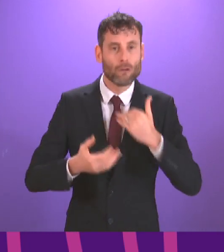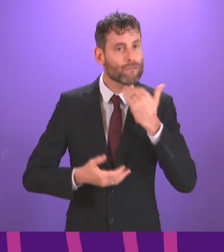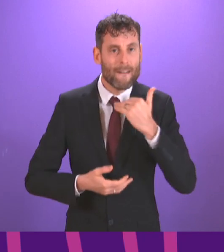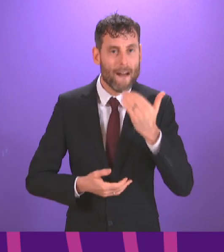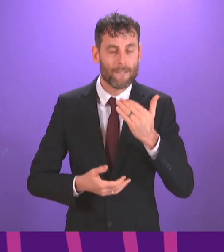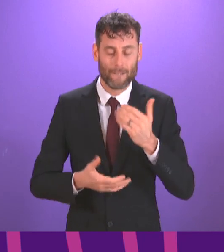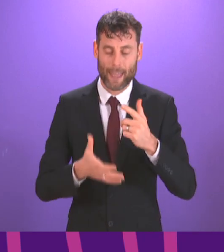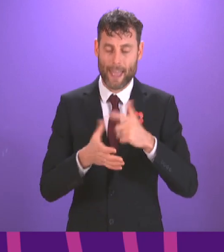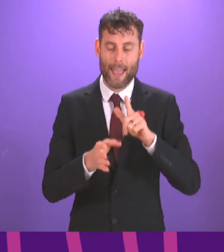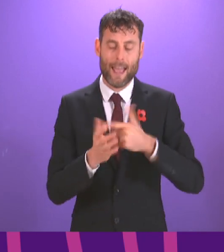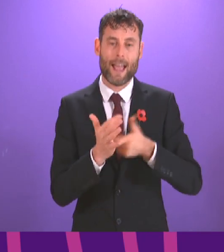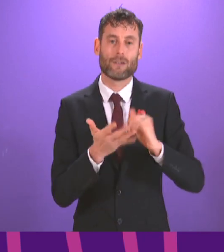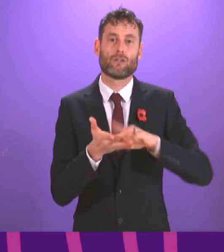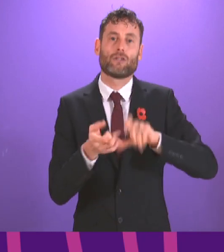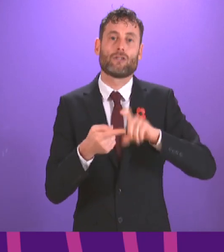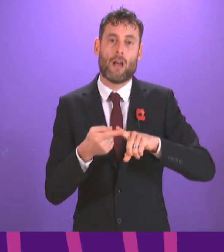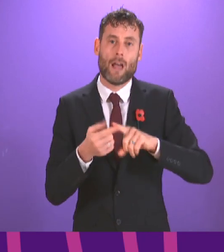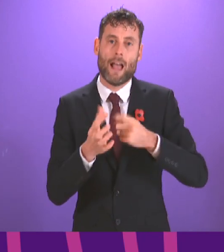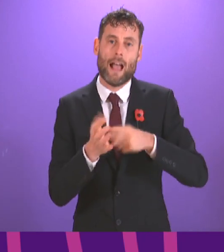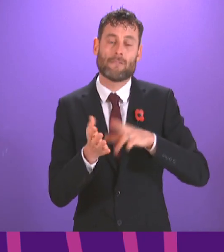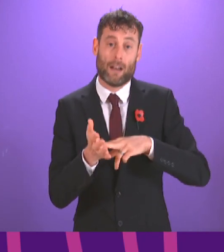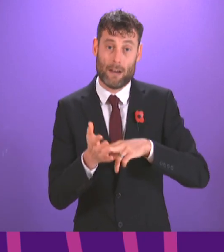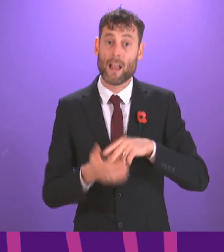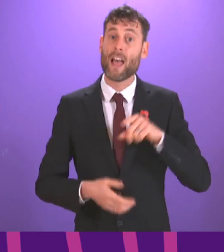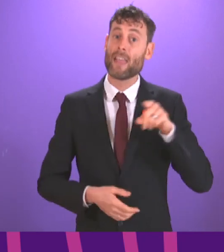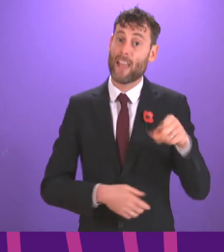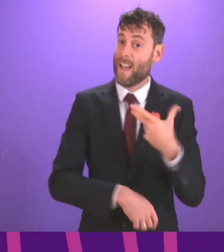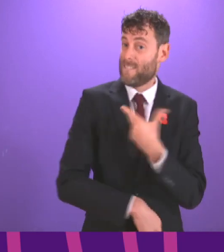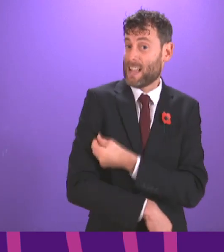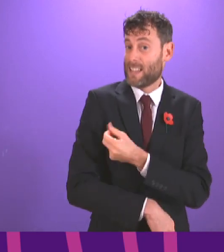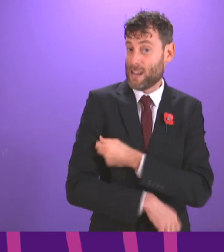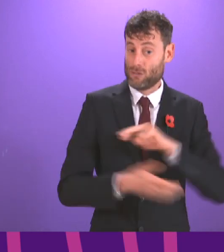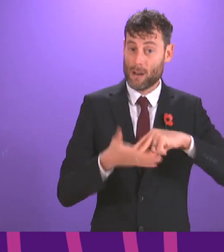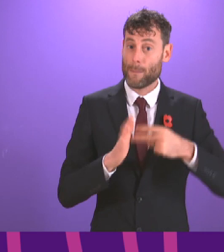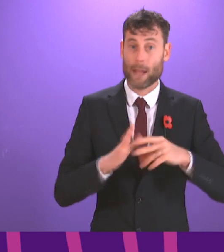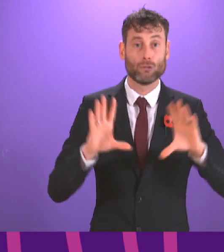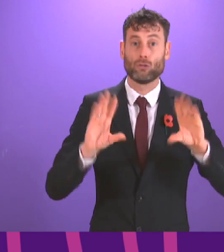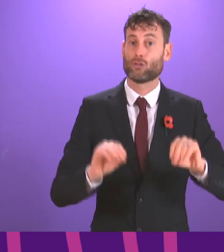Ayrshire and Arran suspended its programme and is unable to vaccinate its care staff.